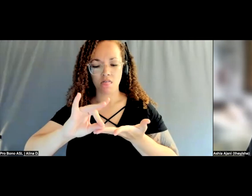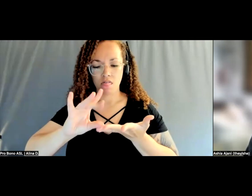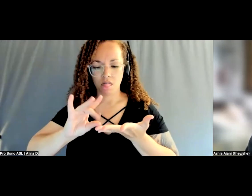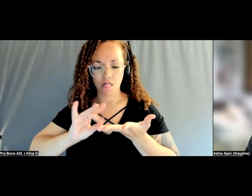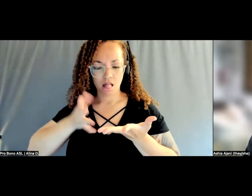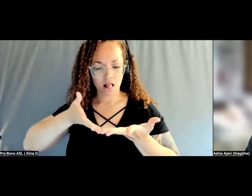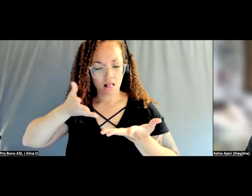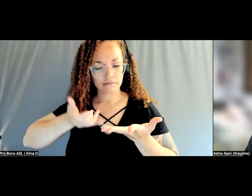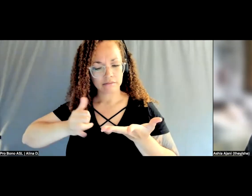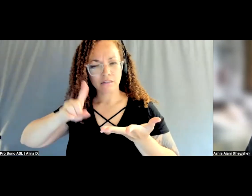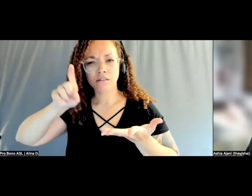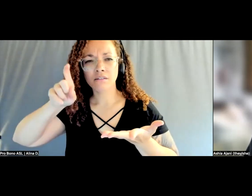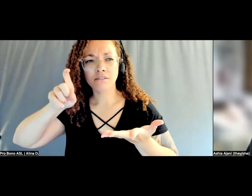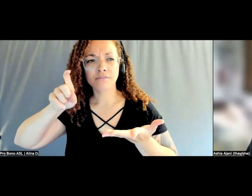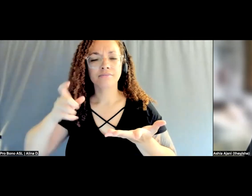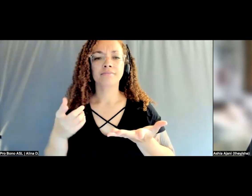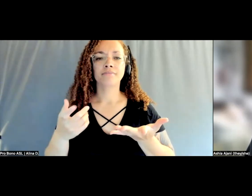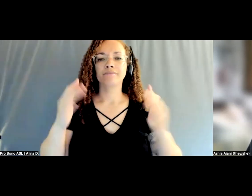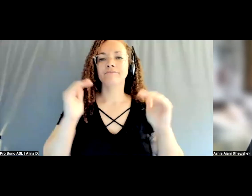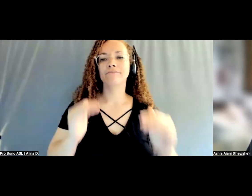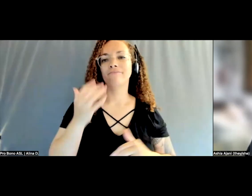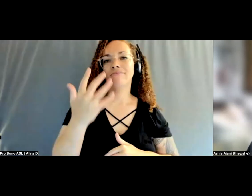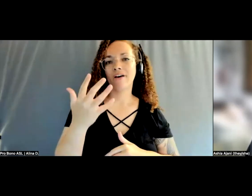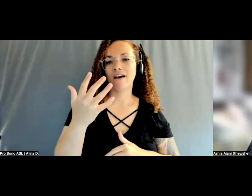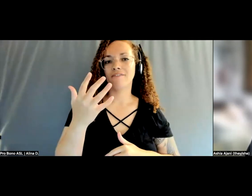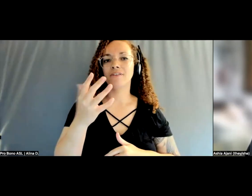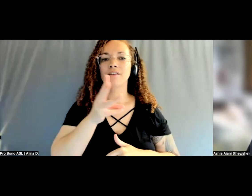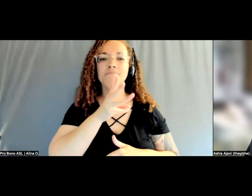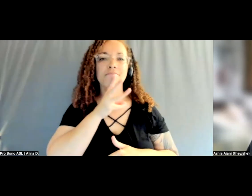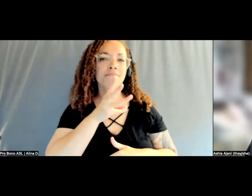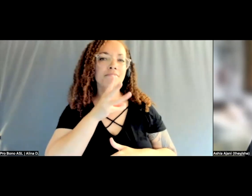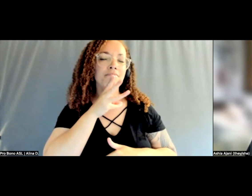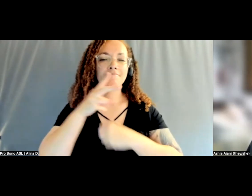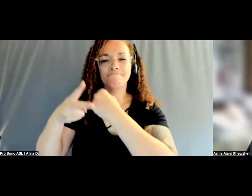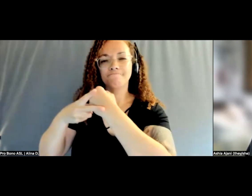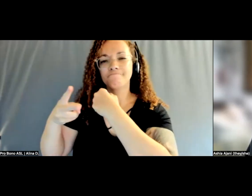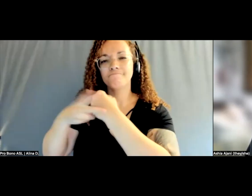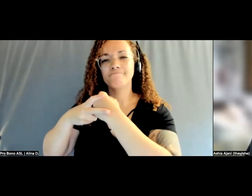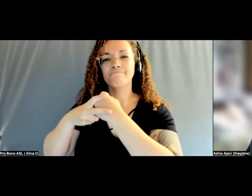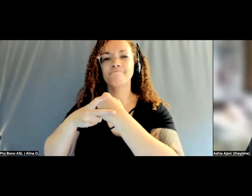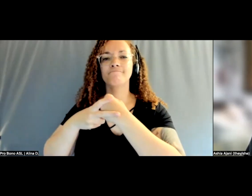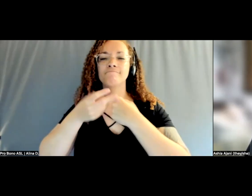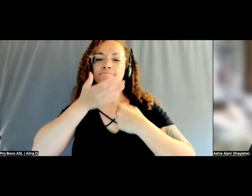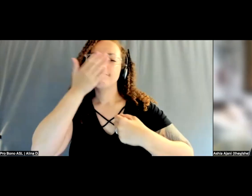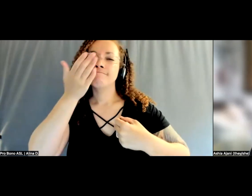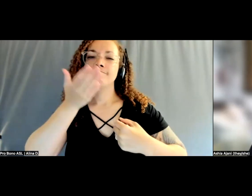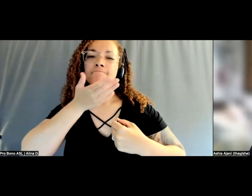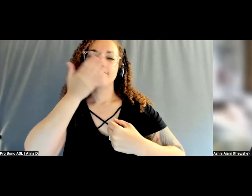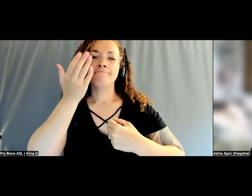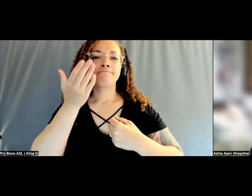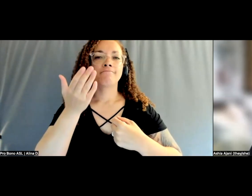5 agua. propelente (A-55). fragrancia. estabilizadores. conservadores.